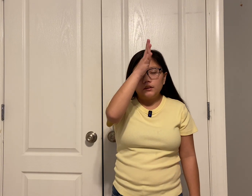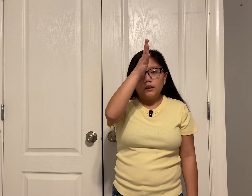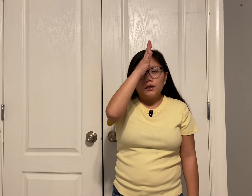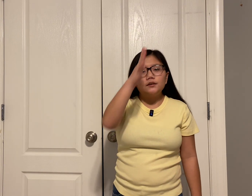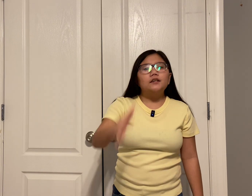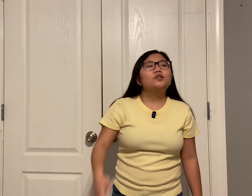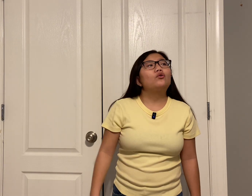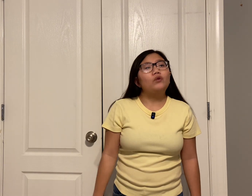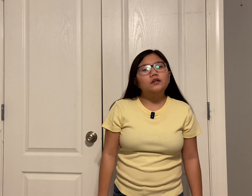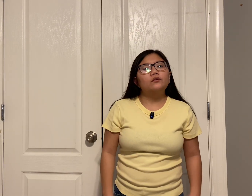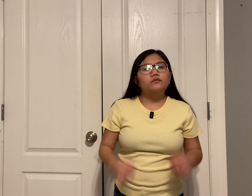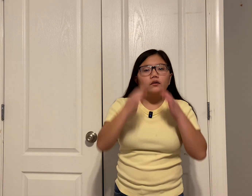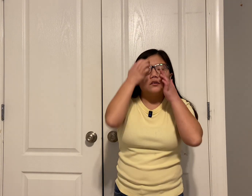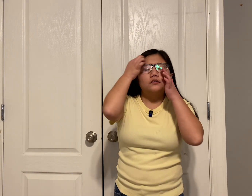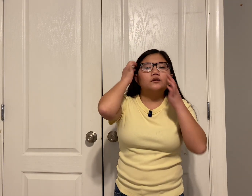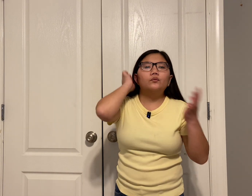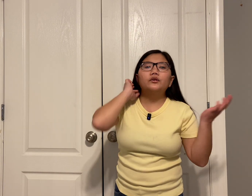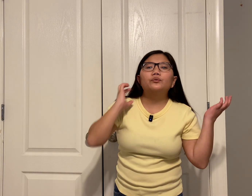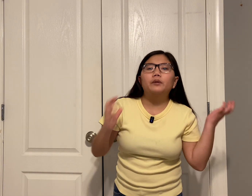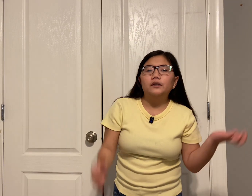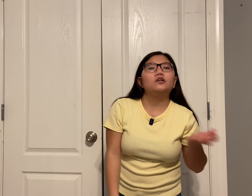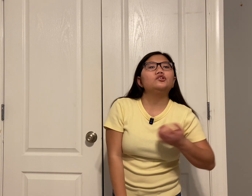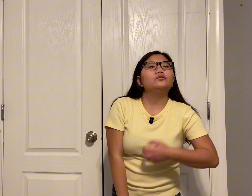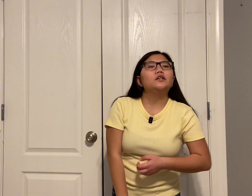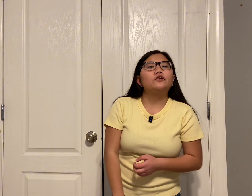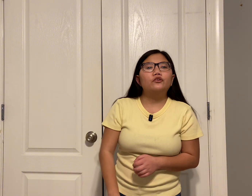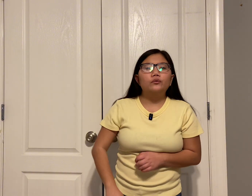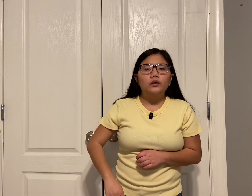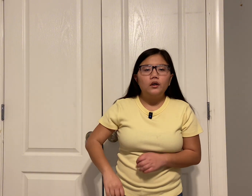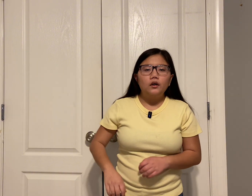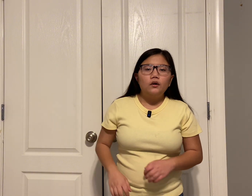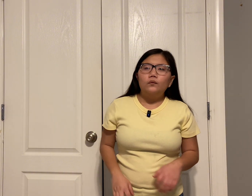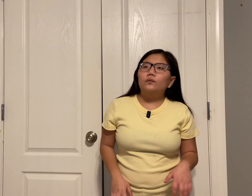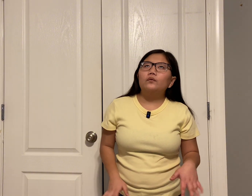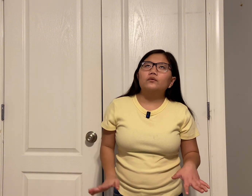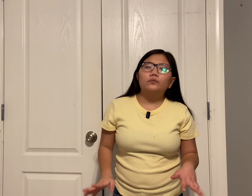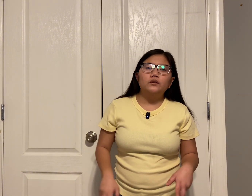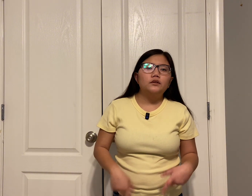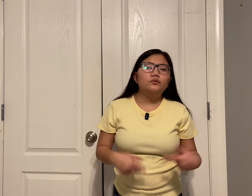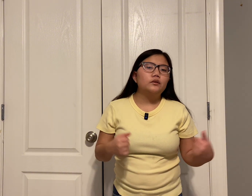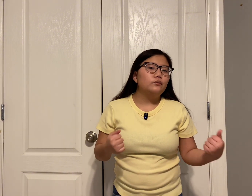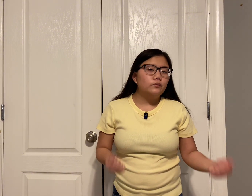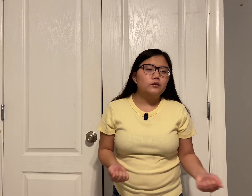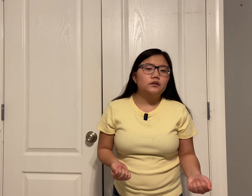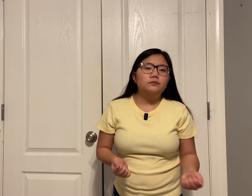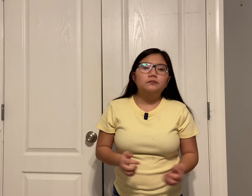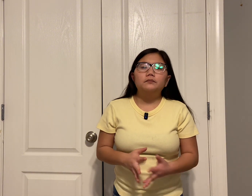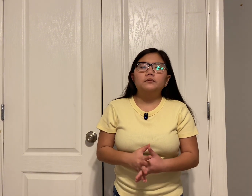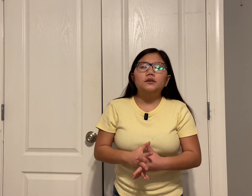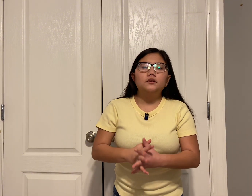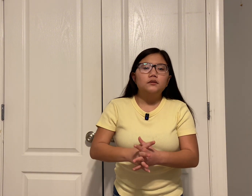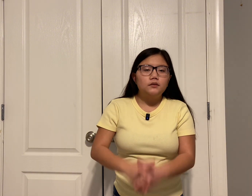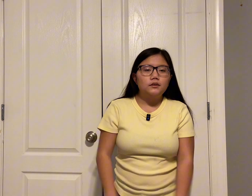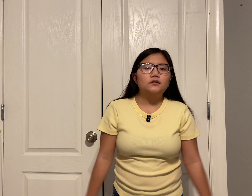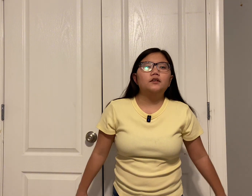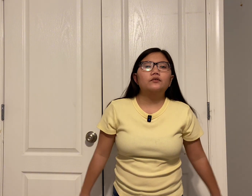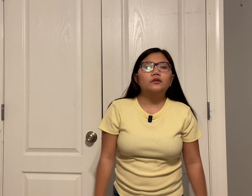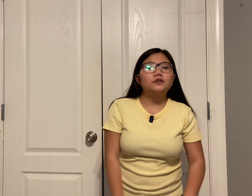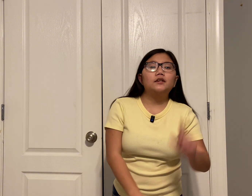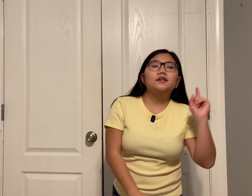That's a regular father, the one that you're biologically related to or is your legal guardian. That is not the correct sign in this case.